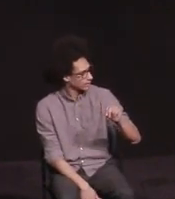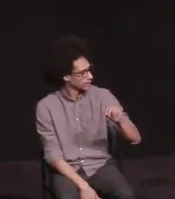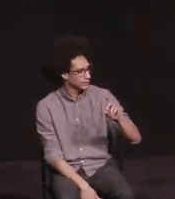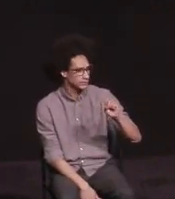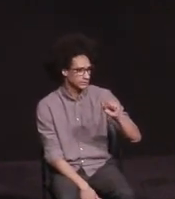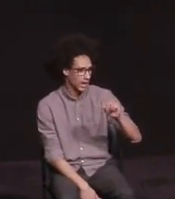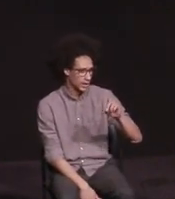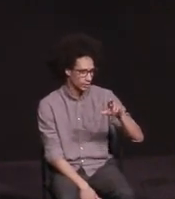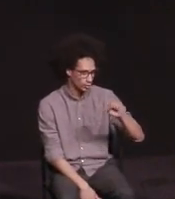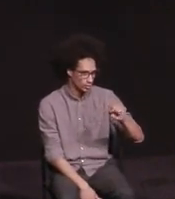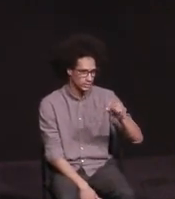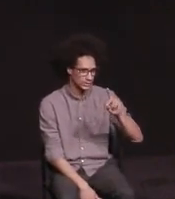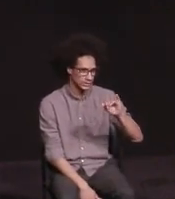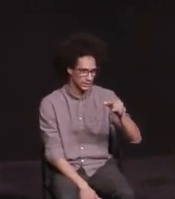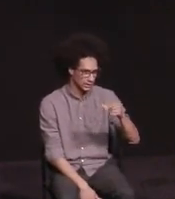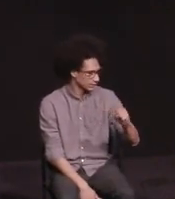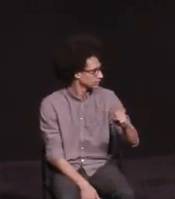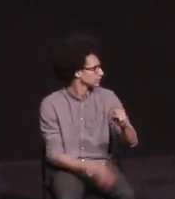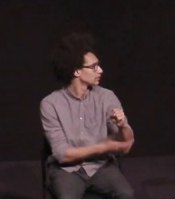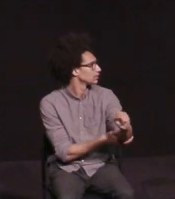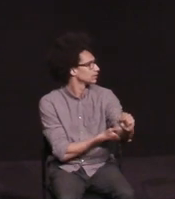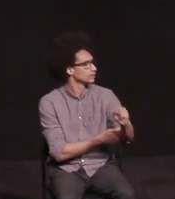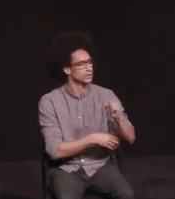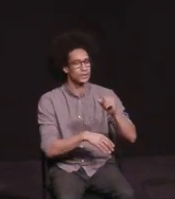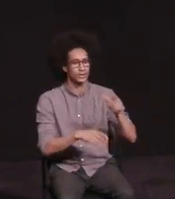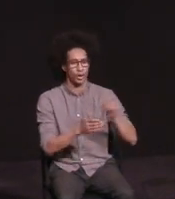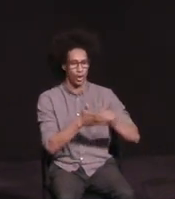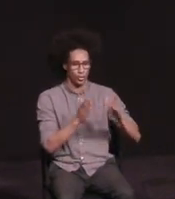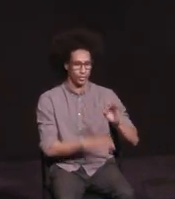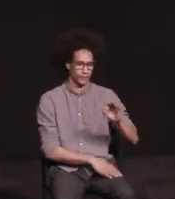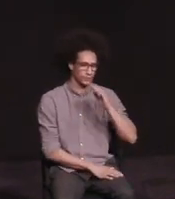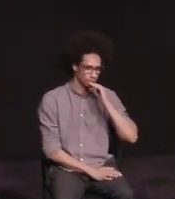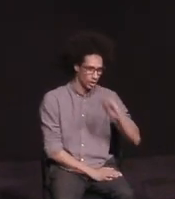is an author and child sexual abuse advocate dedicated to